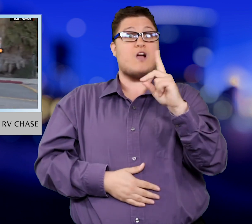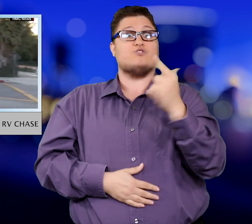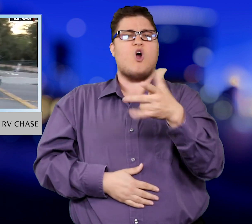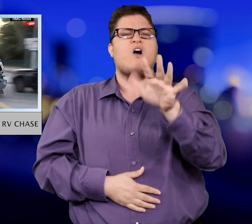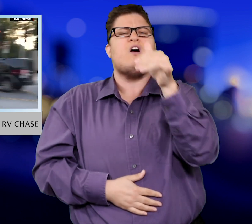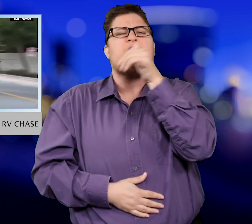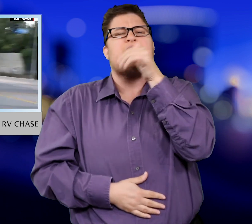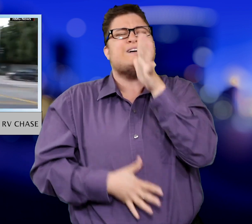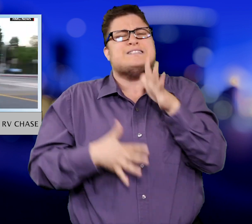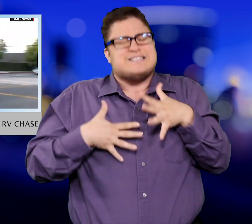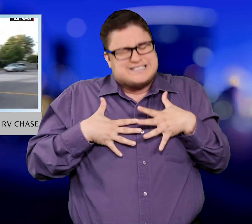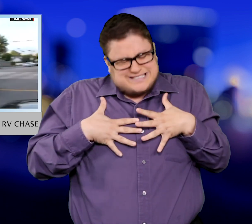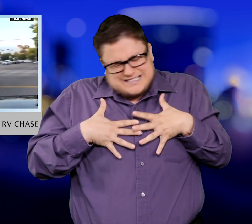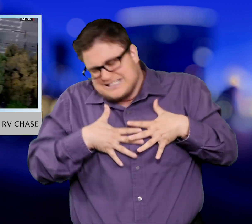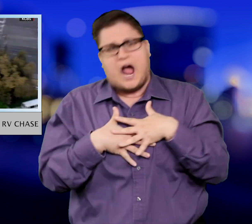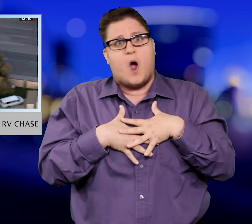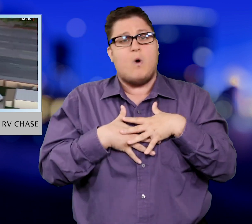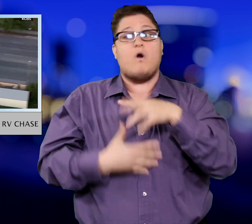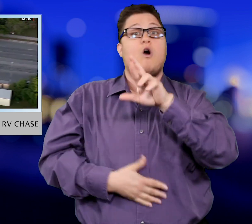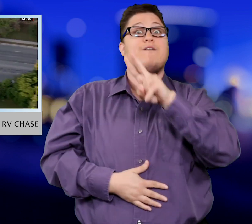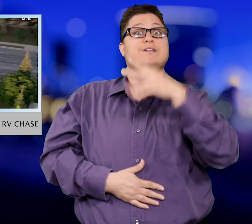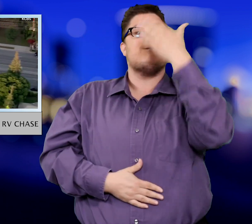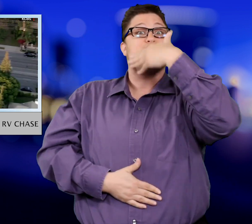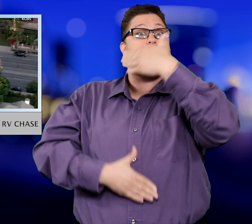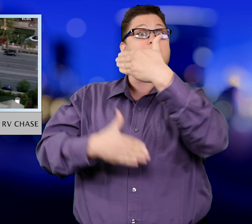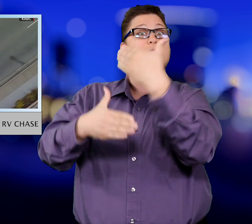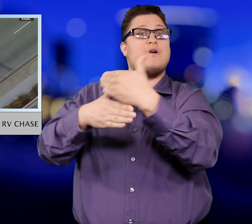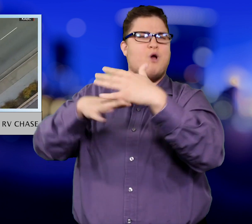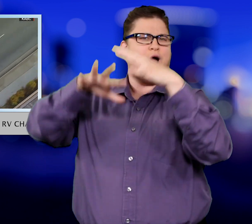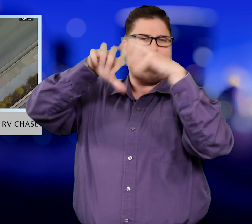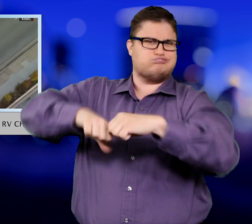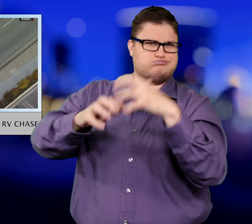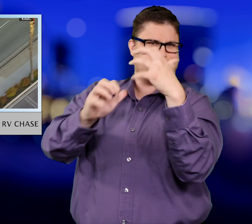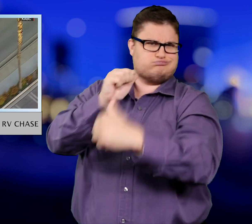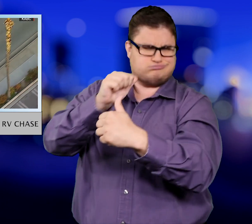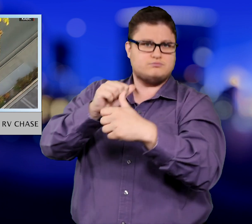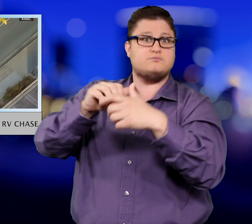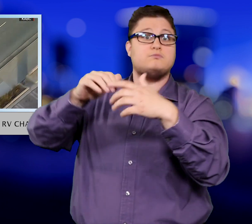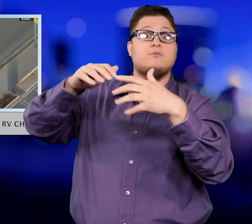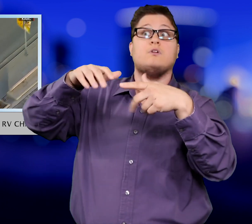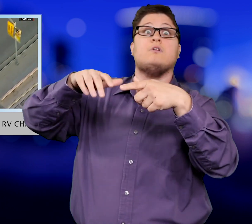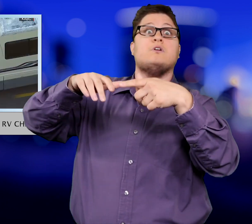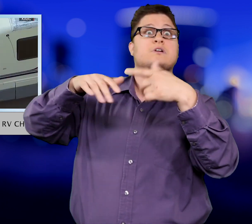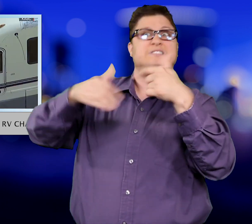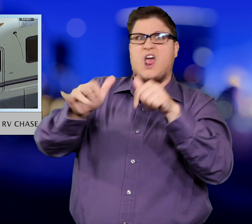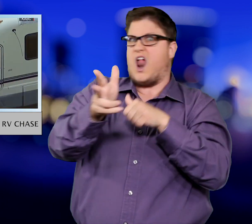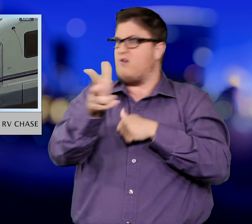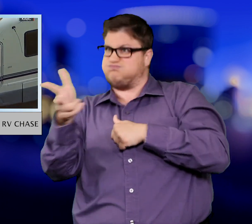One dog was so terrified, he jumped out of the broken front windshield while the RV was